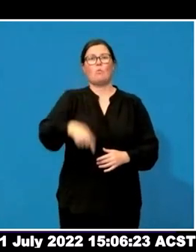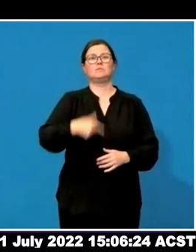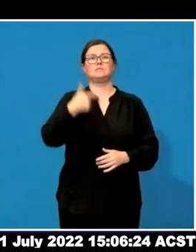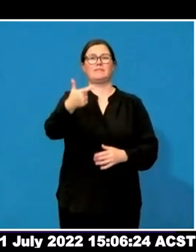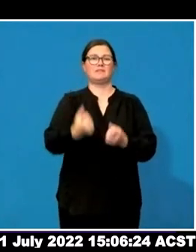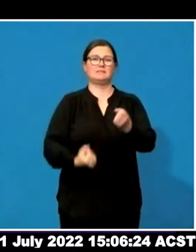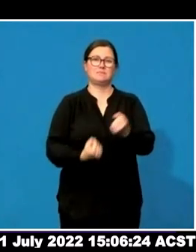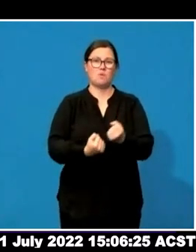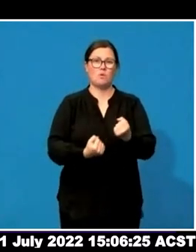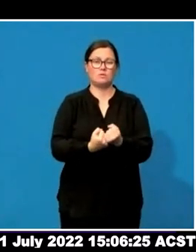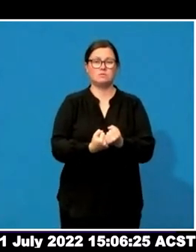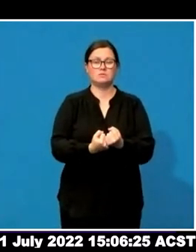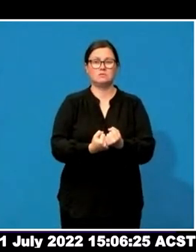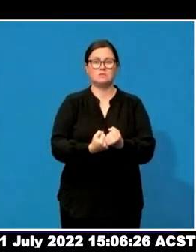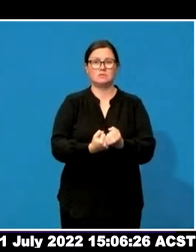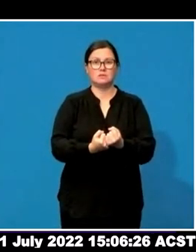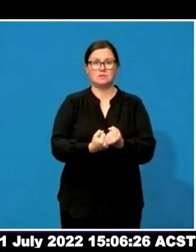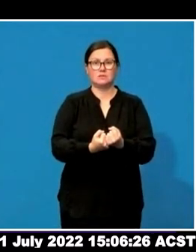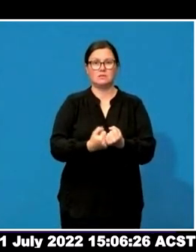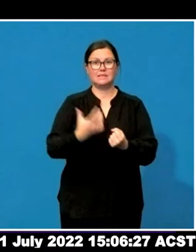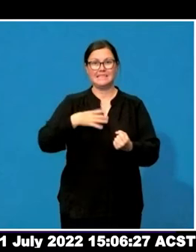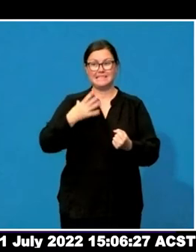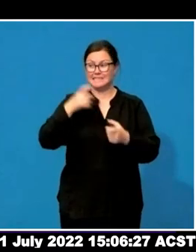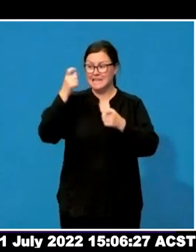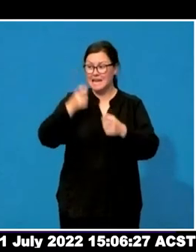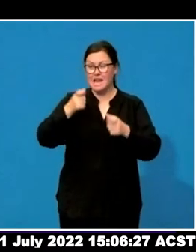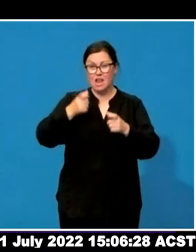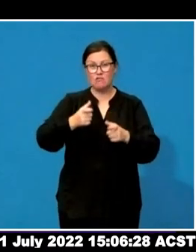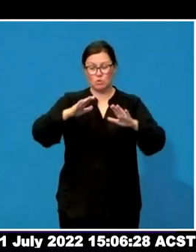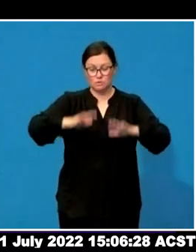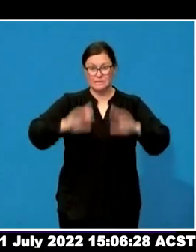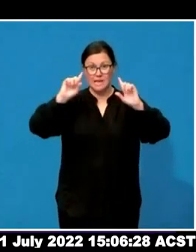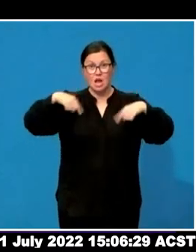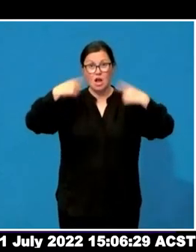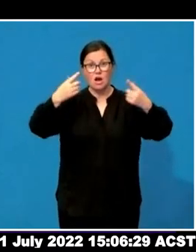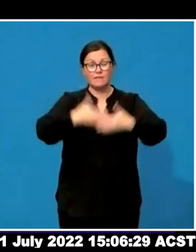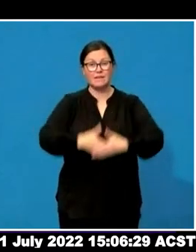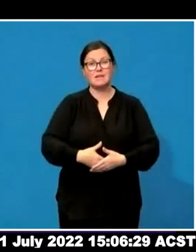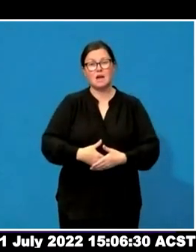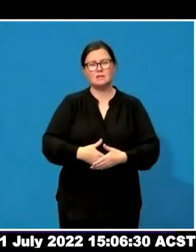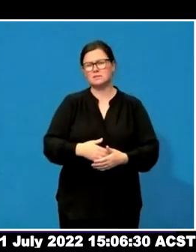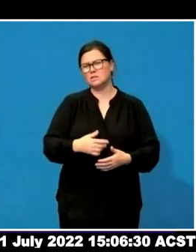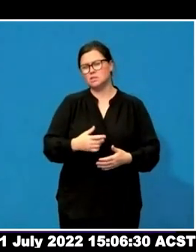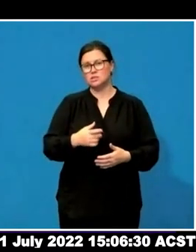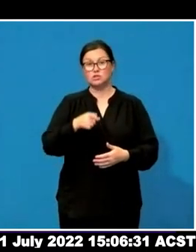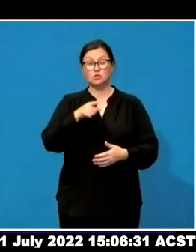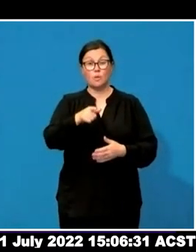With a - with an overnight stay that's -- Does that reflect a disagreement between the assessment by the OT and the